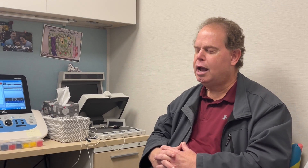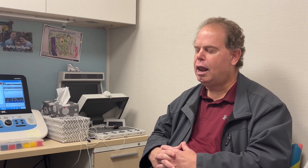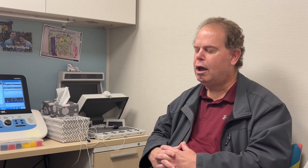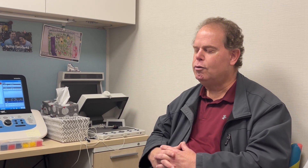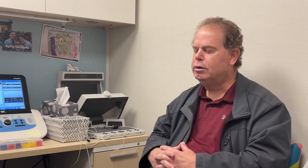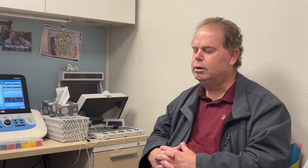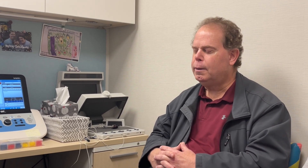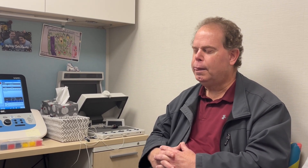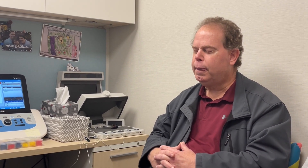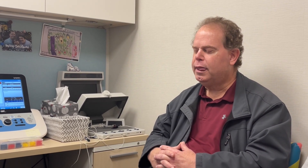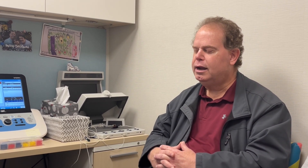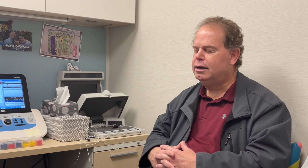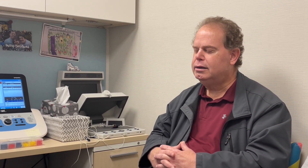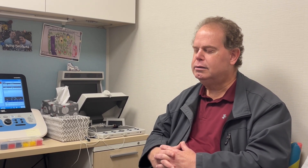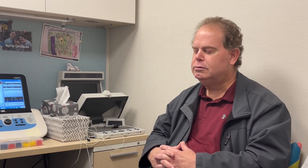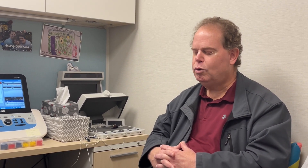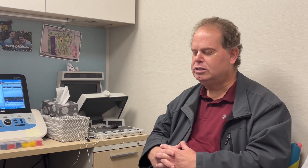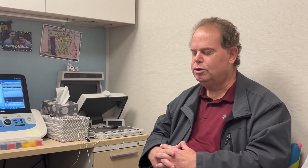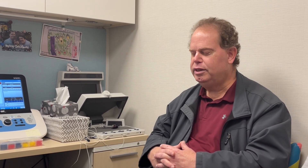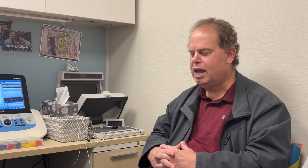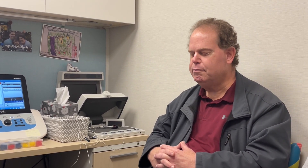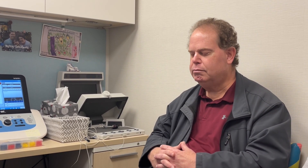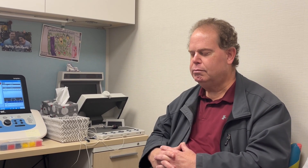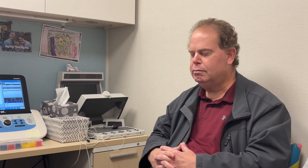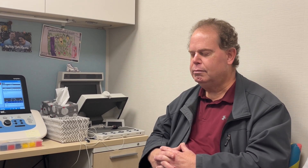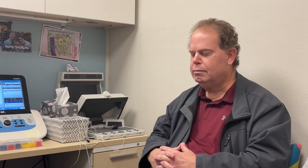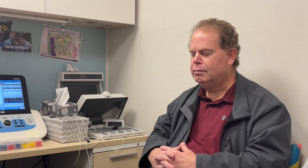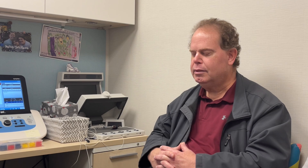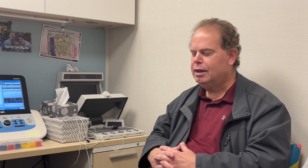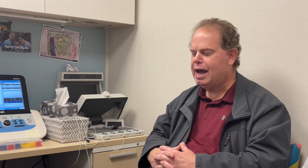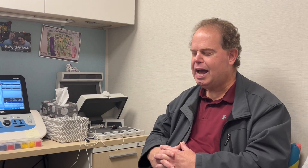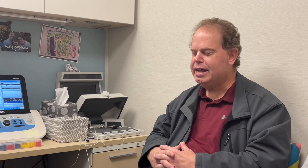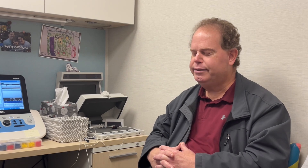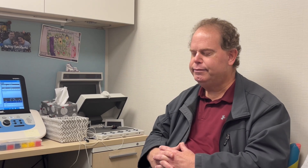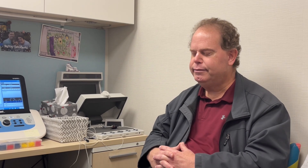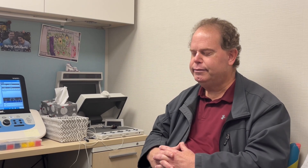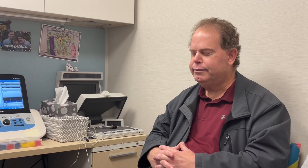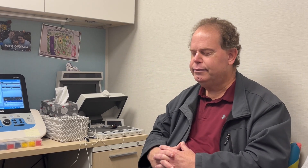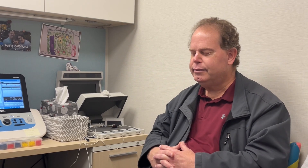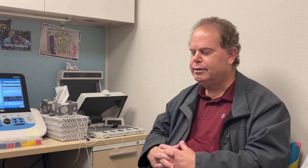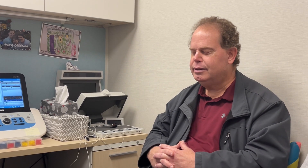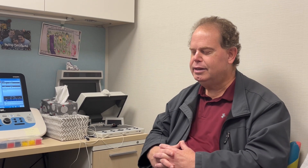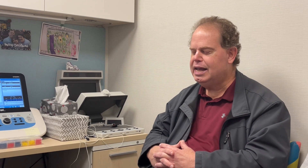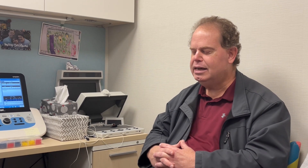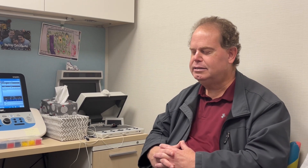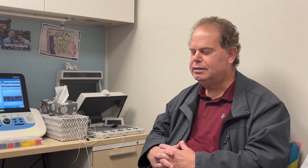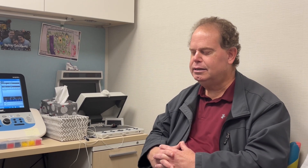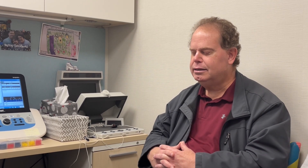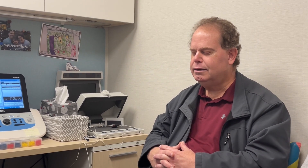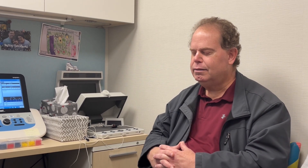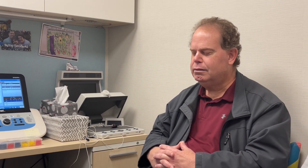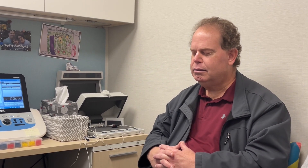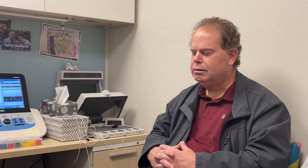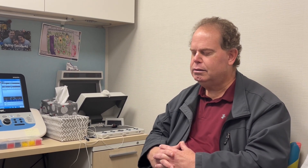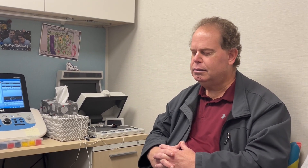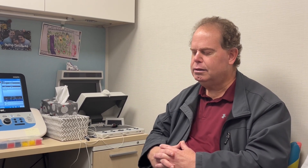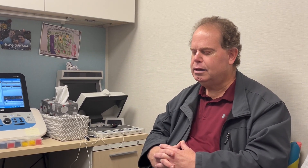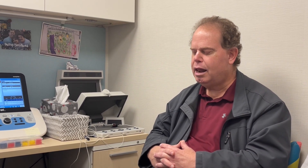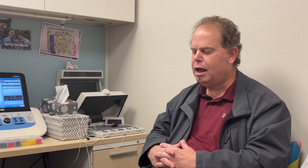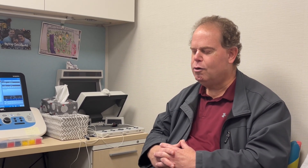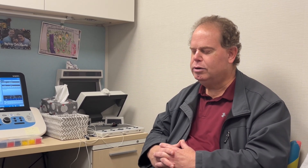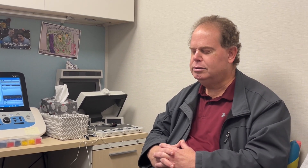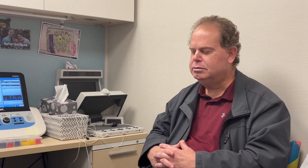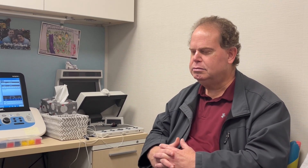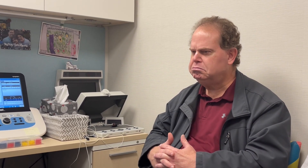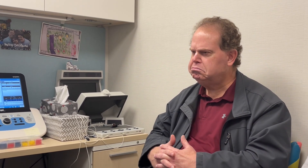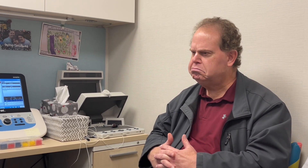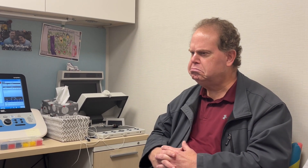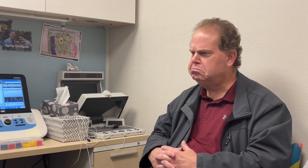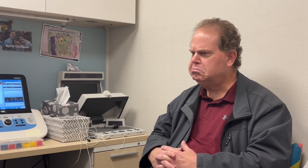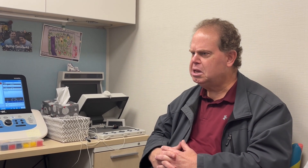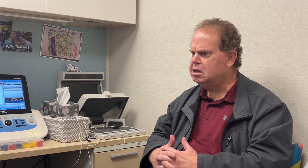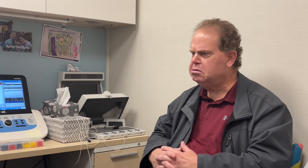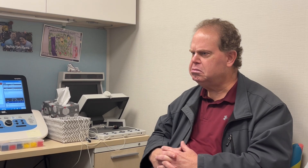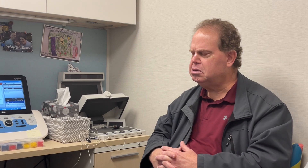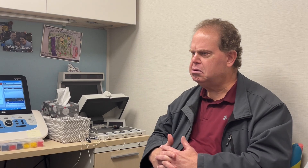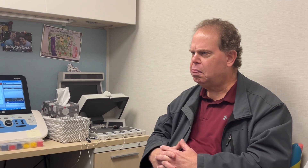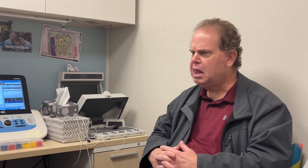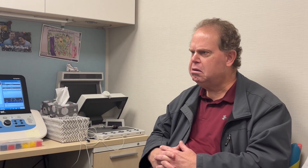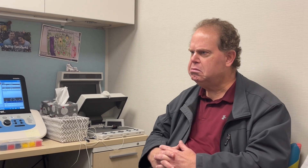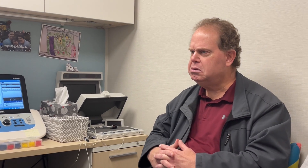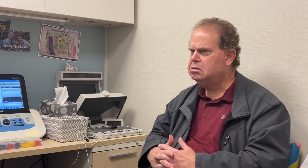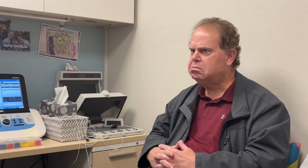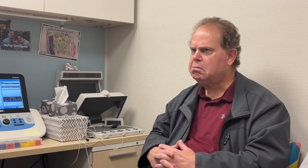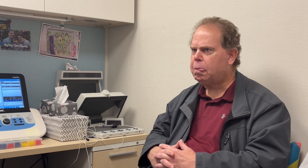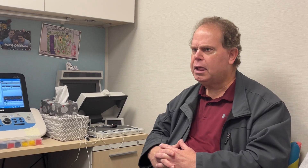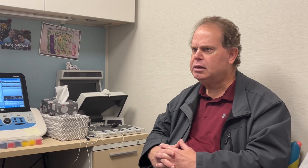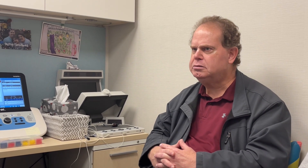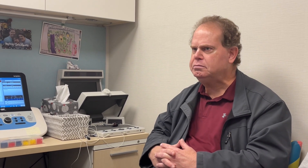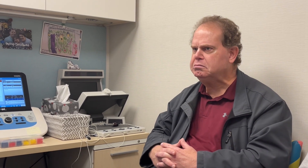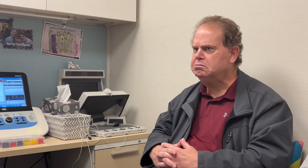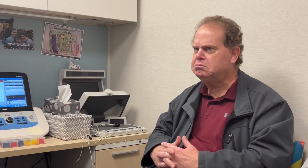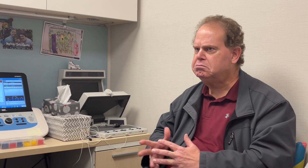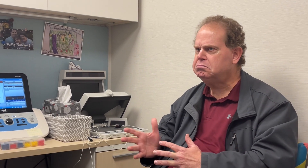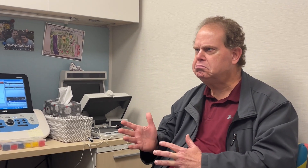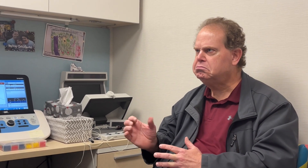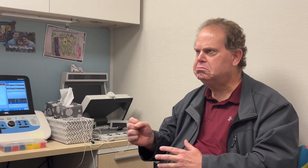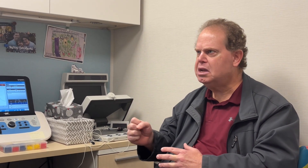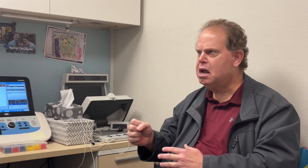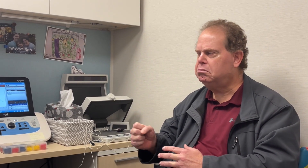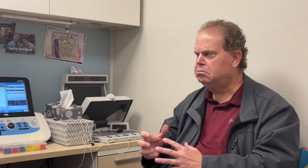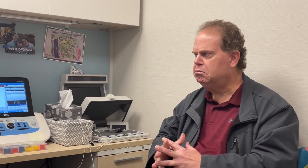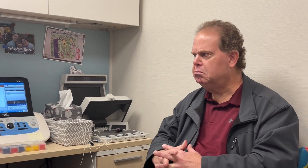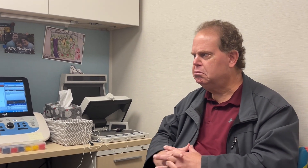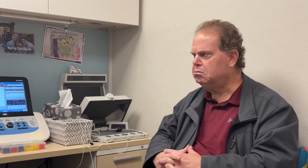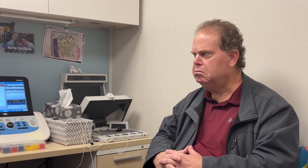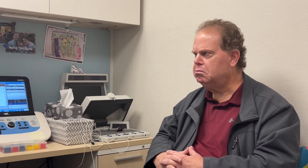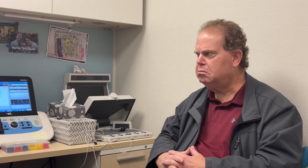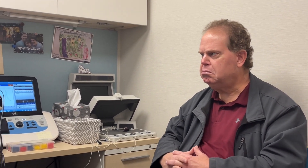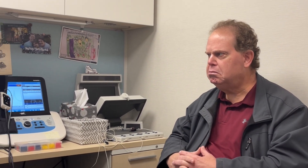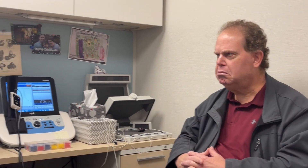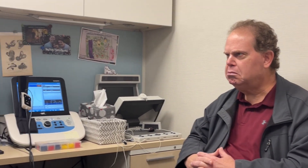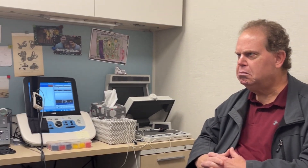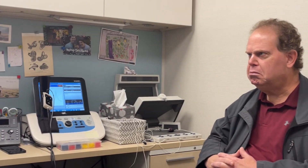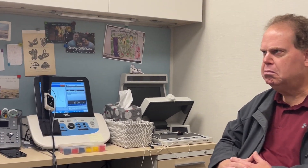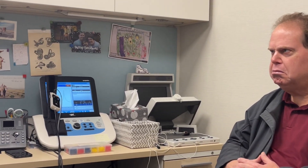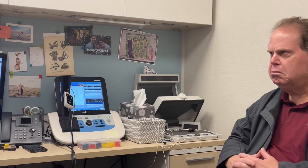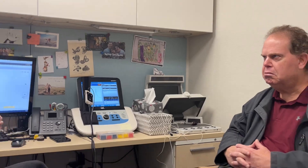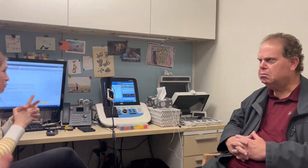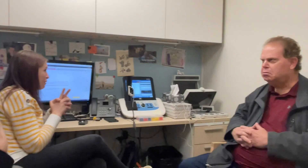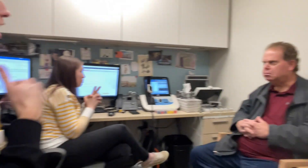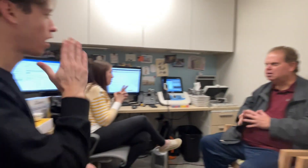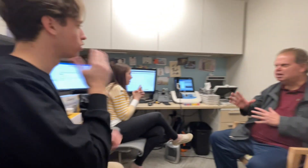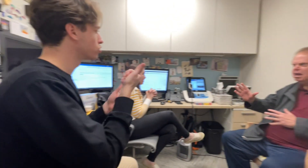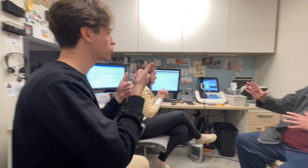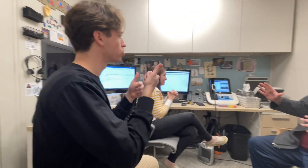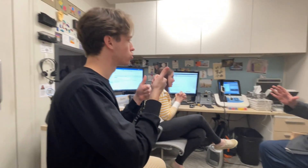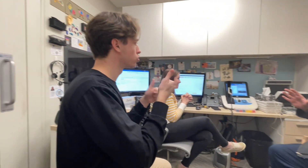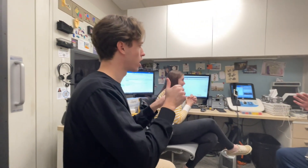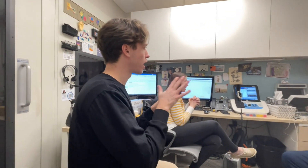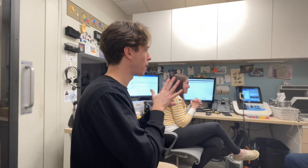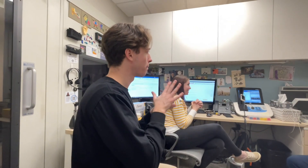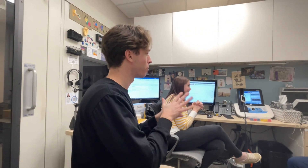hello hi yes hello seems okay yeah okay okay I might try and push it one more yeah